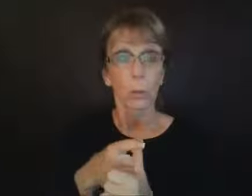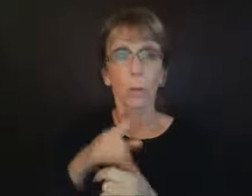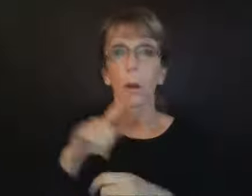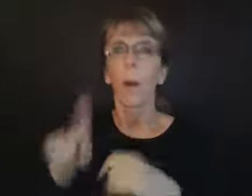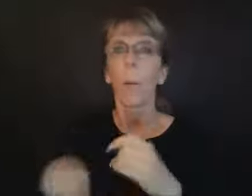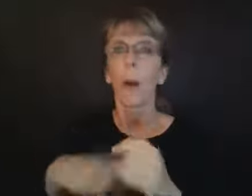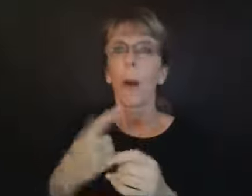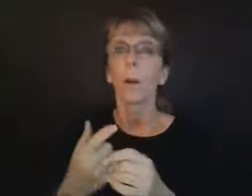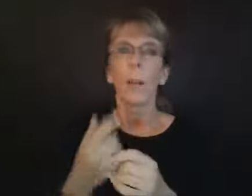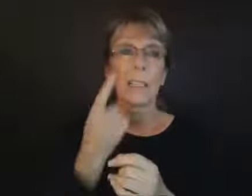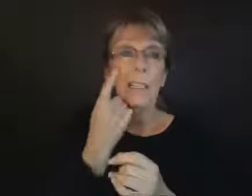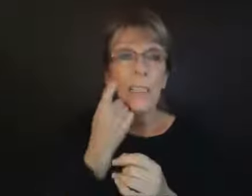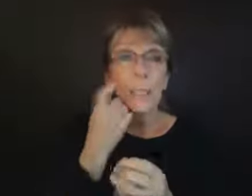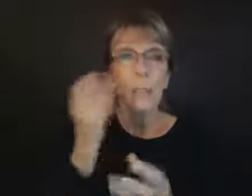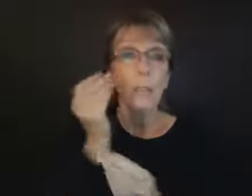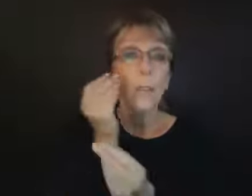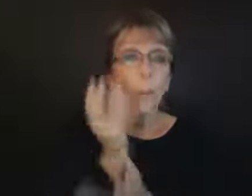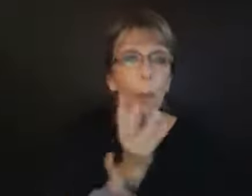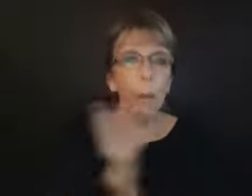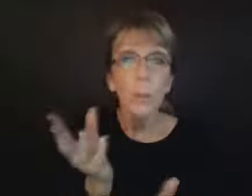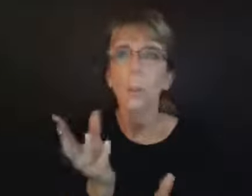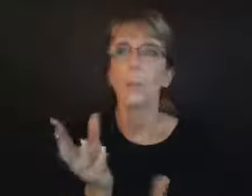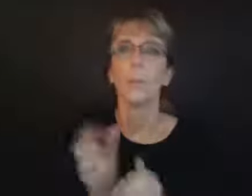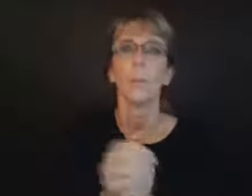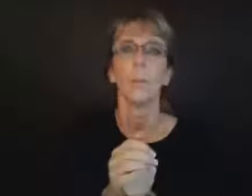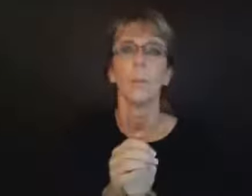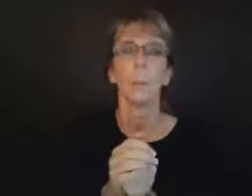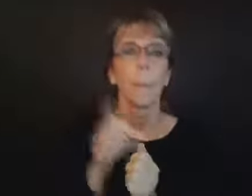about recent findings,